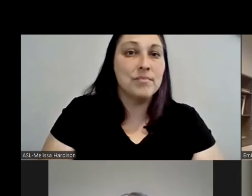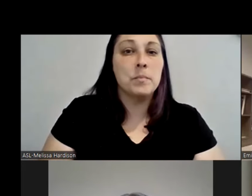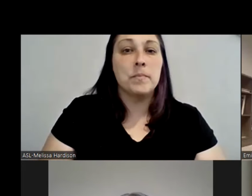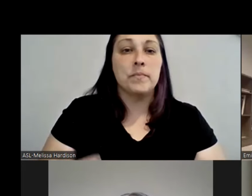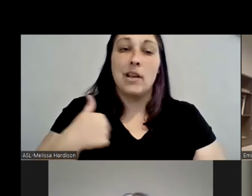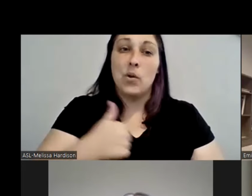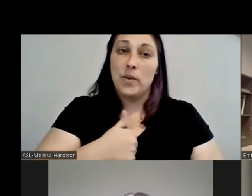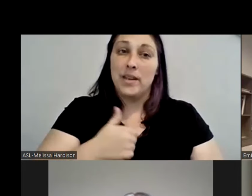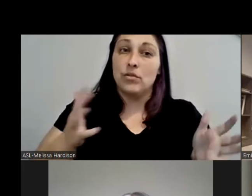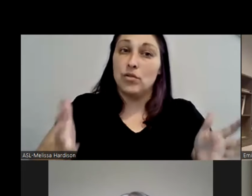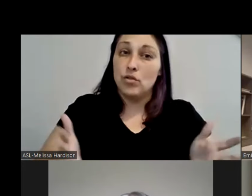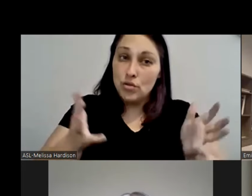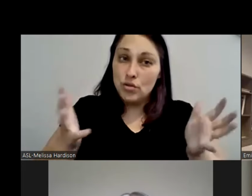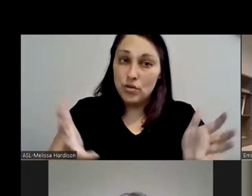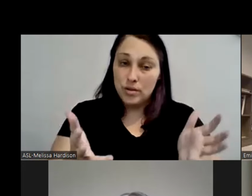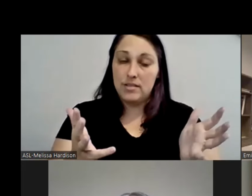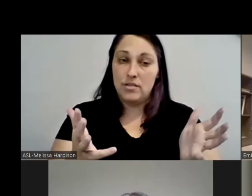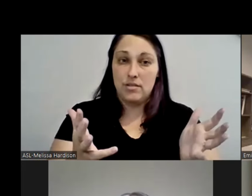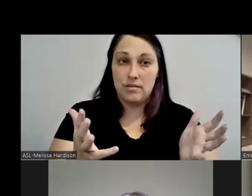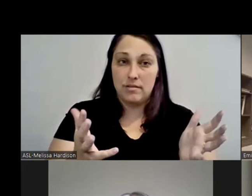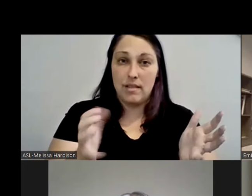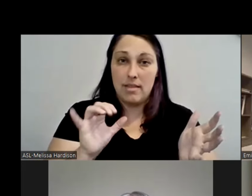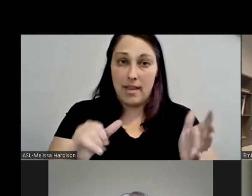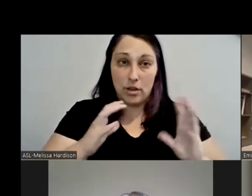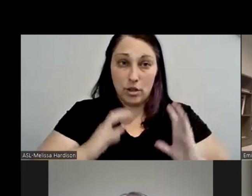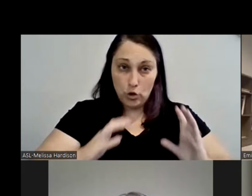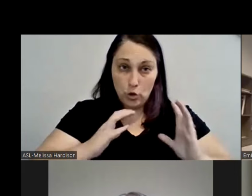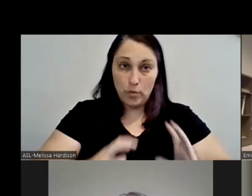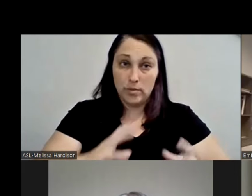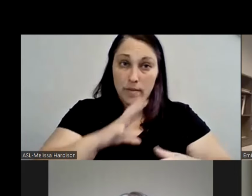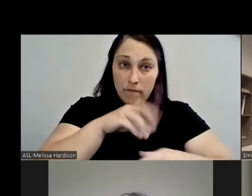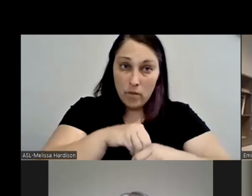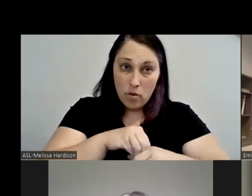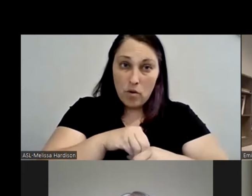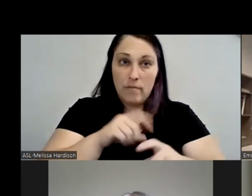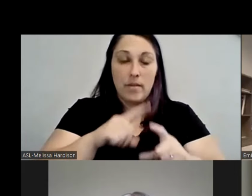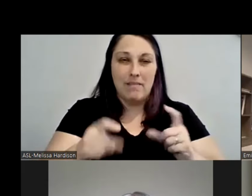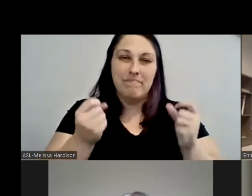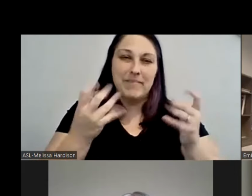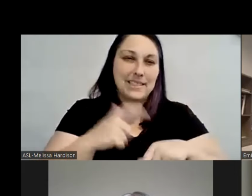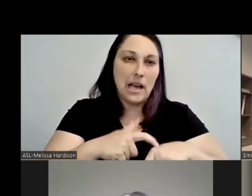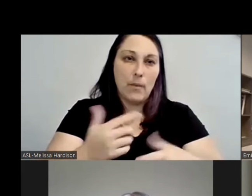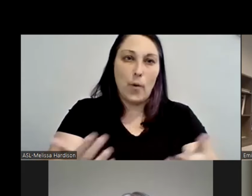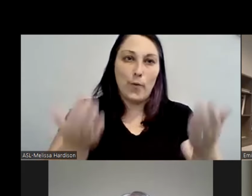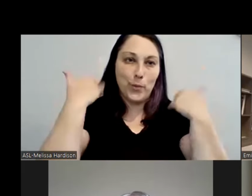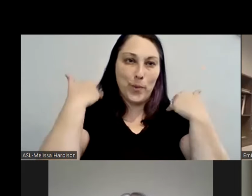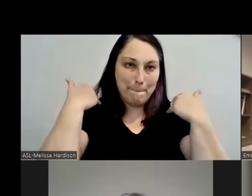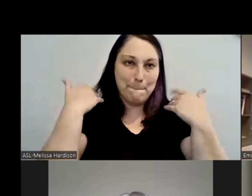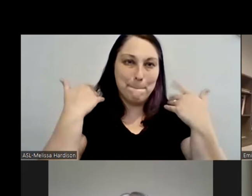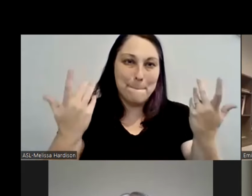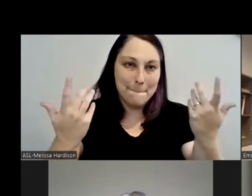and Services. At the end of the webinar, we will sail -- we will share our email so